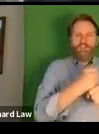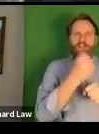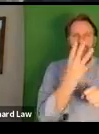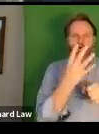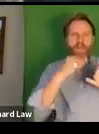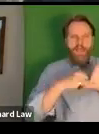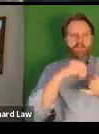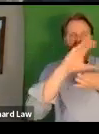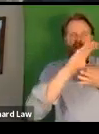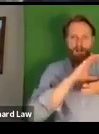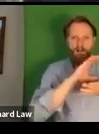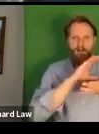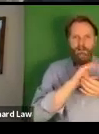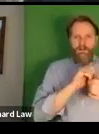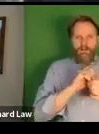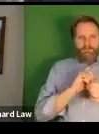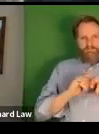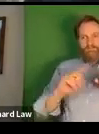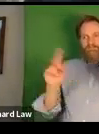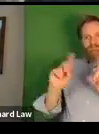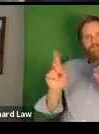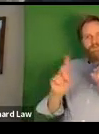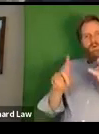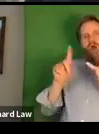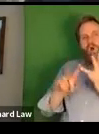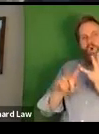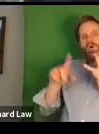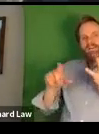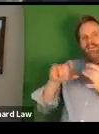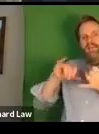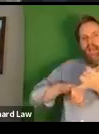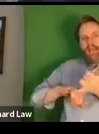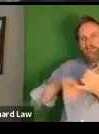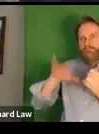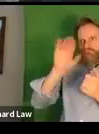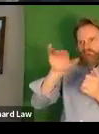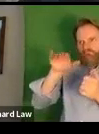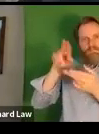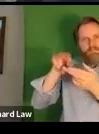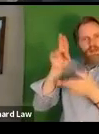you now doing the same with OCS for us - are you questioning them we're frontline guards and